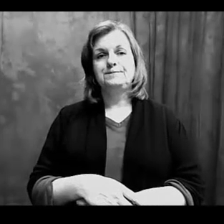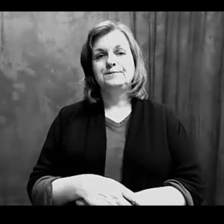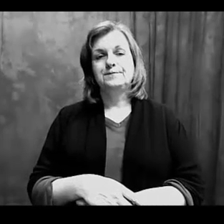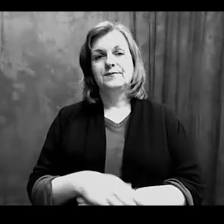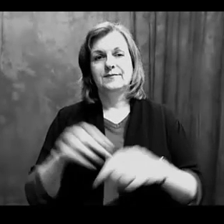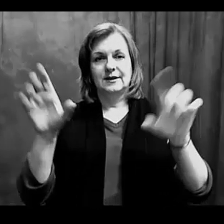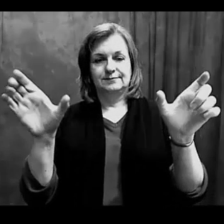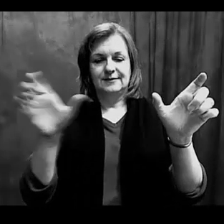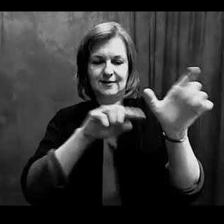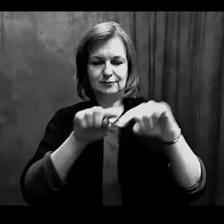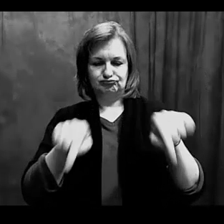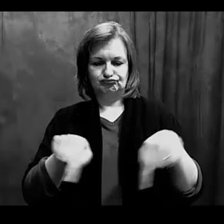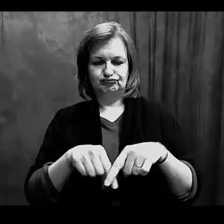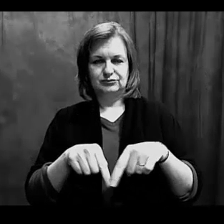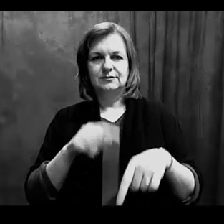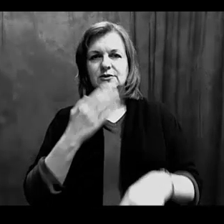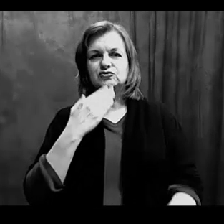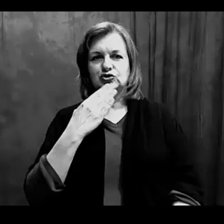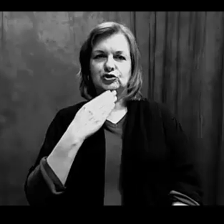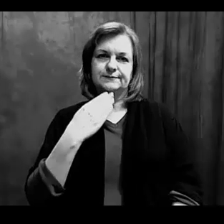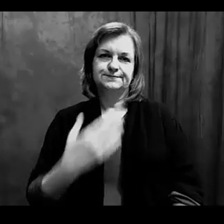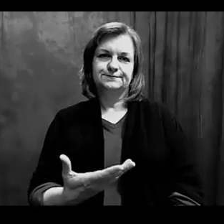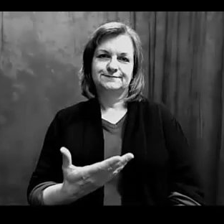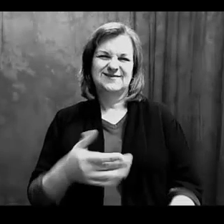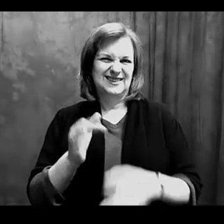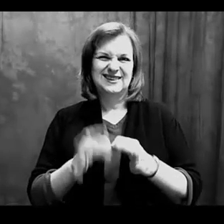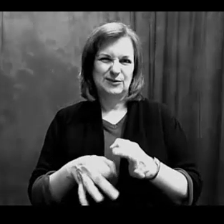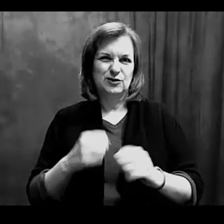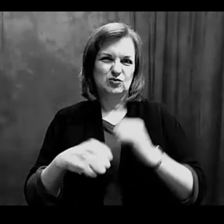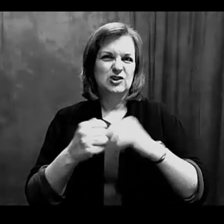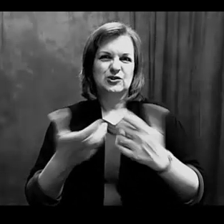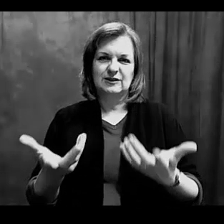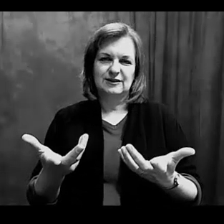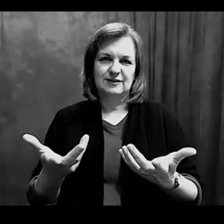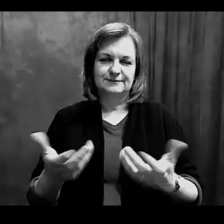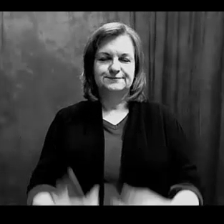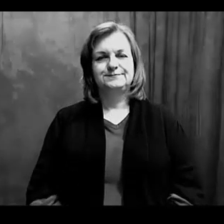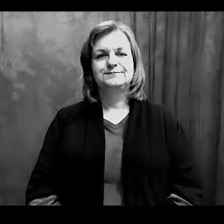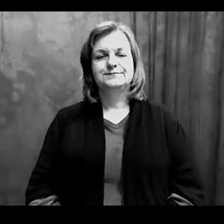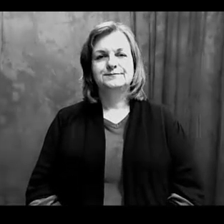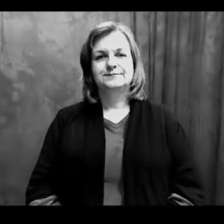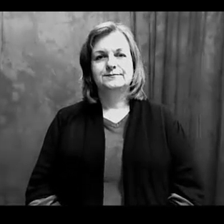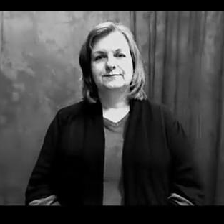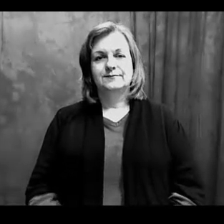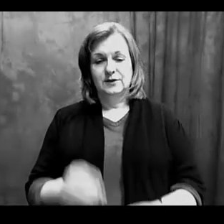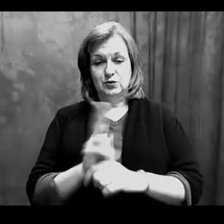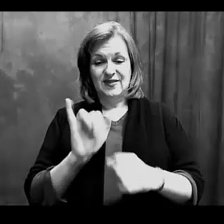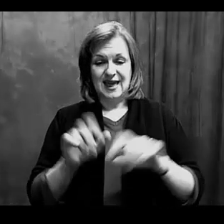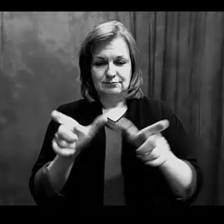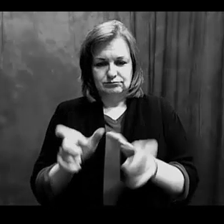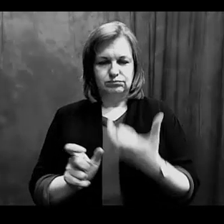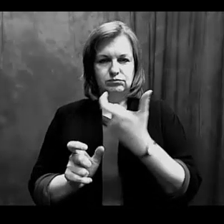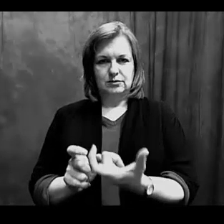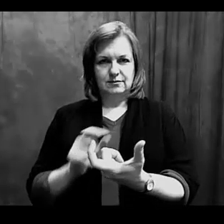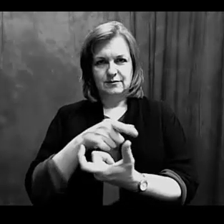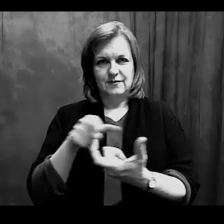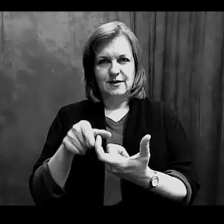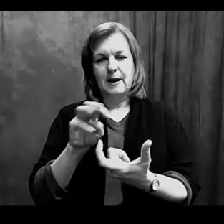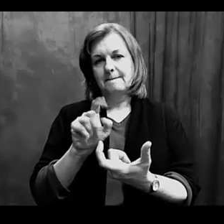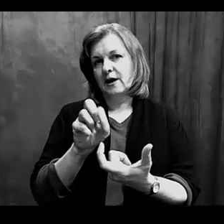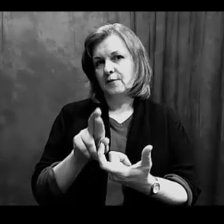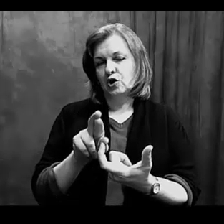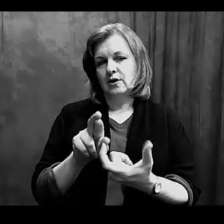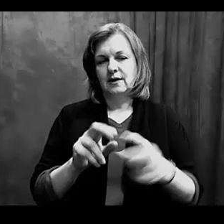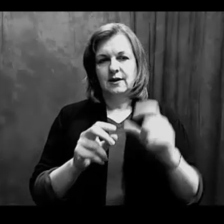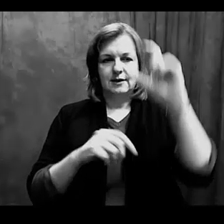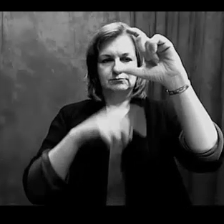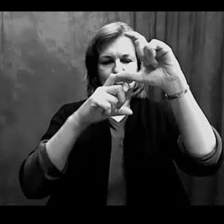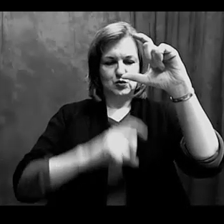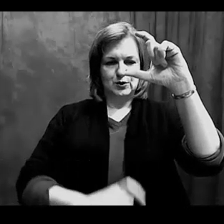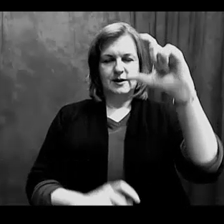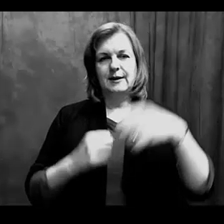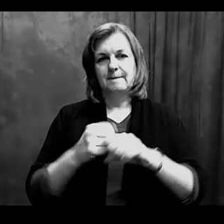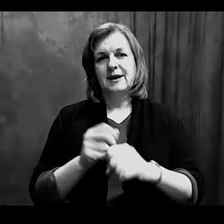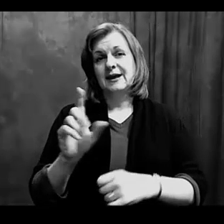a base -- the base is A - C - T or G or if you're talking about RNA - it's A - C - U or G